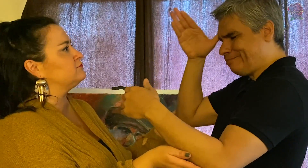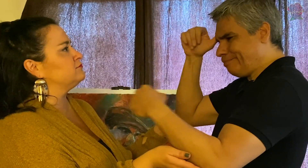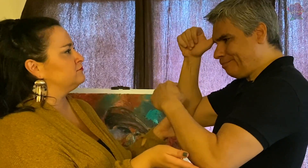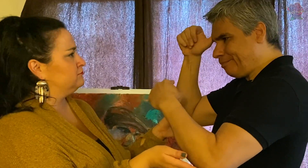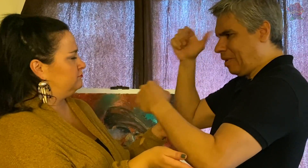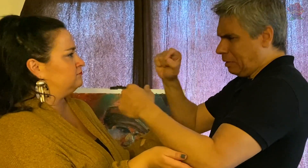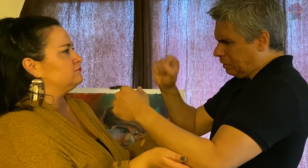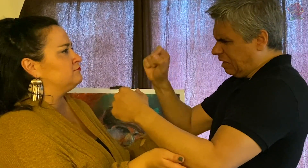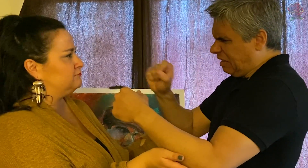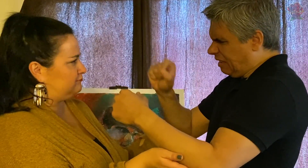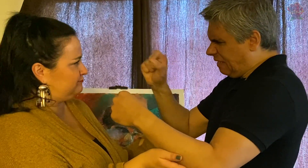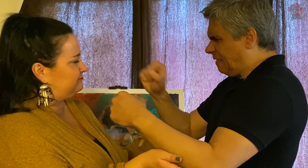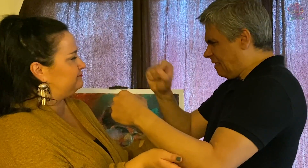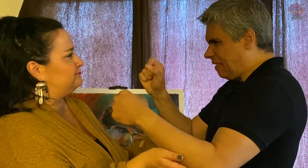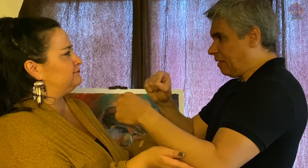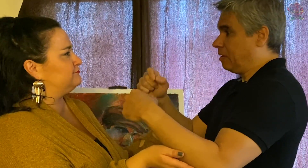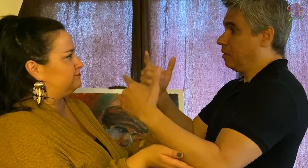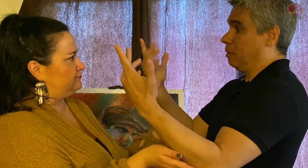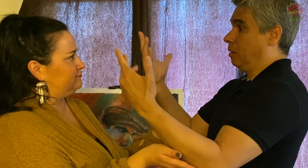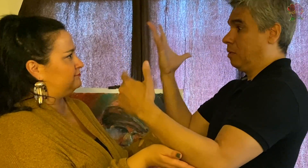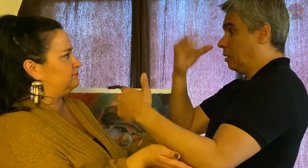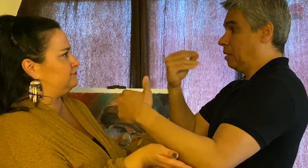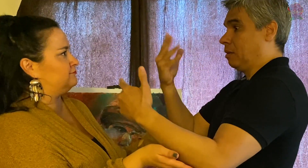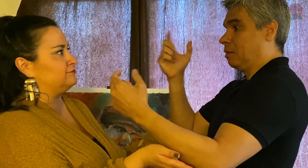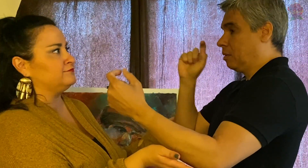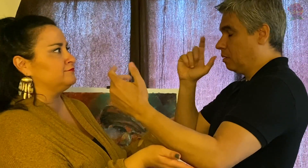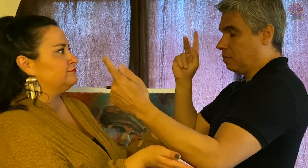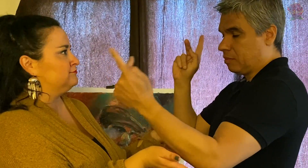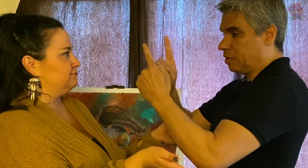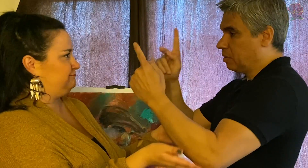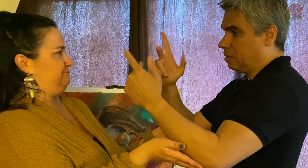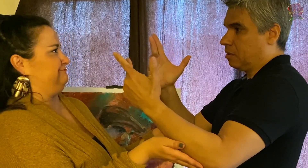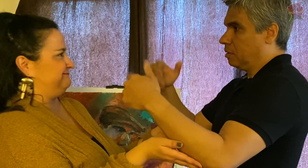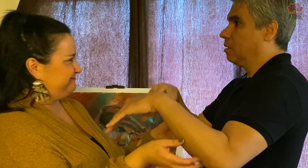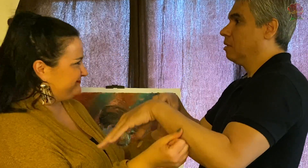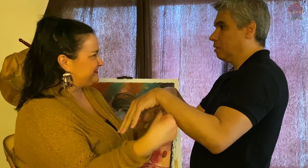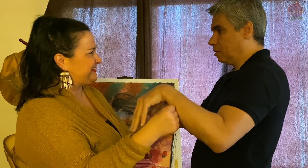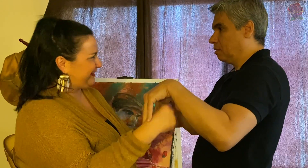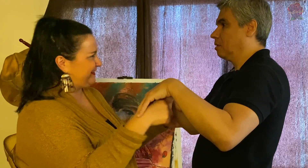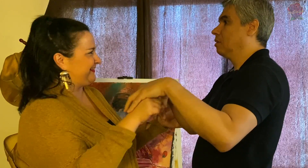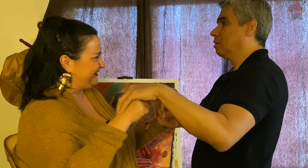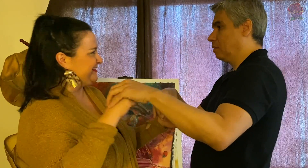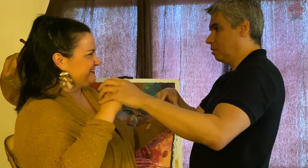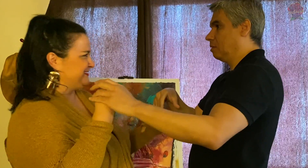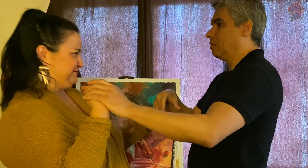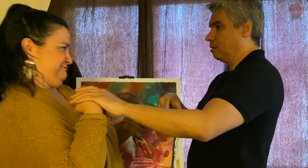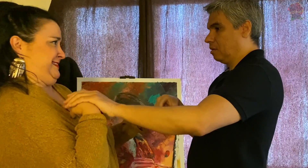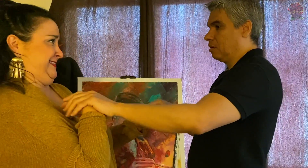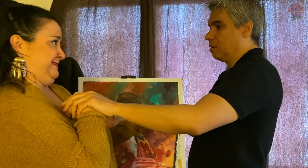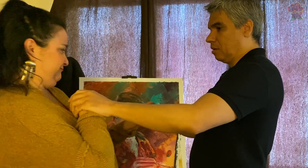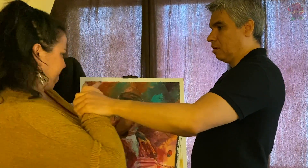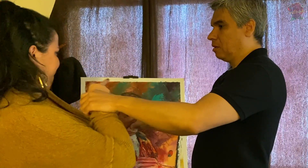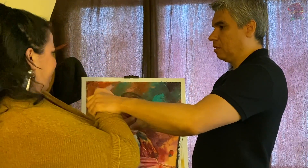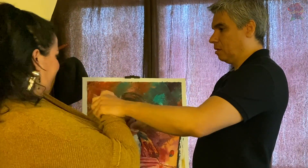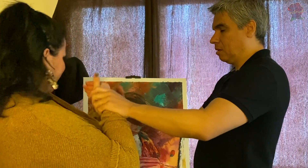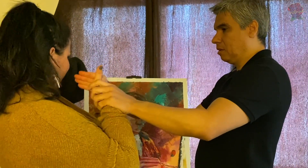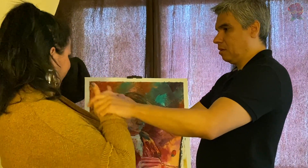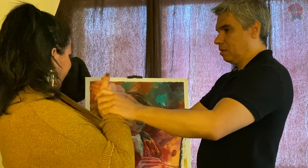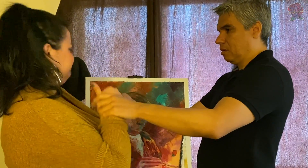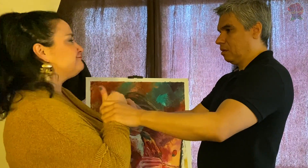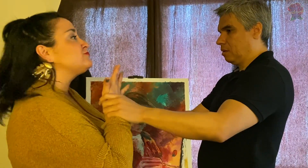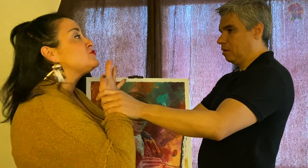I'm determined to make it beautiful and perfect.